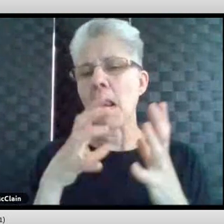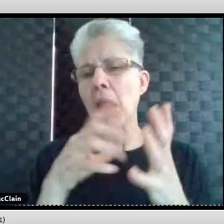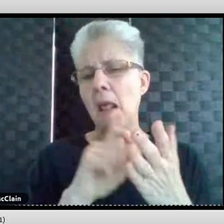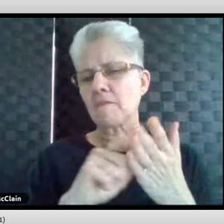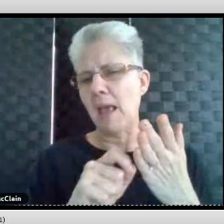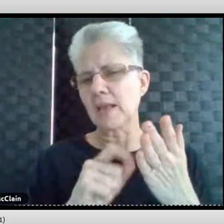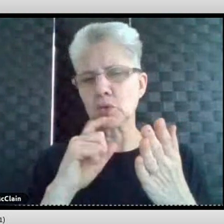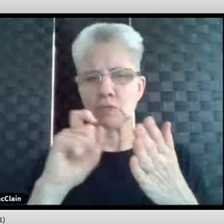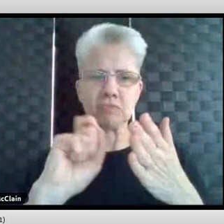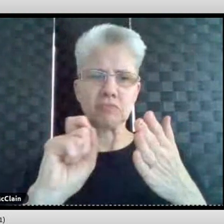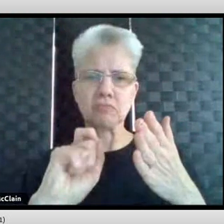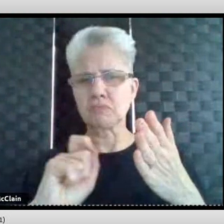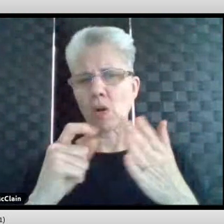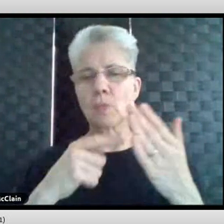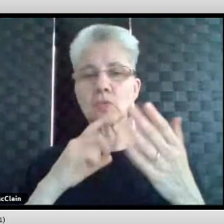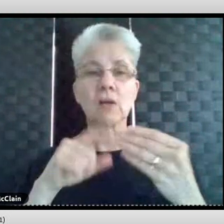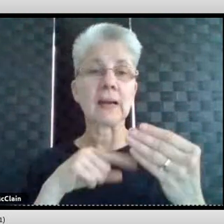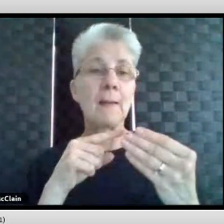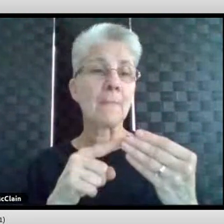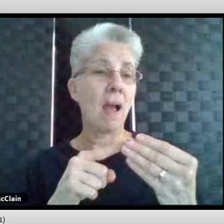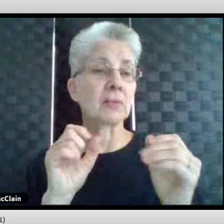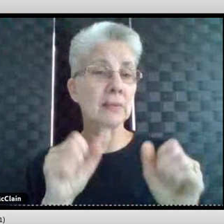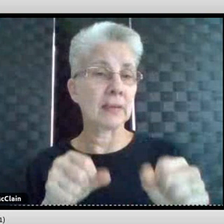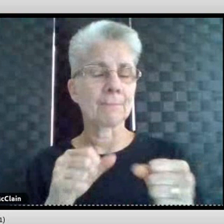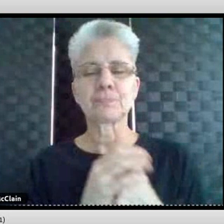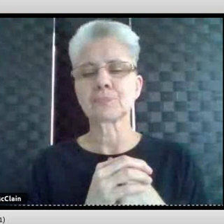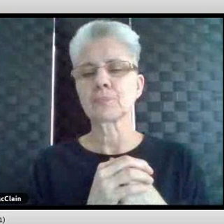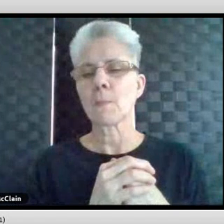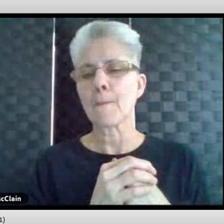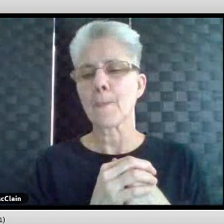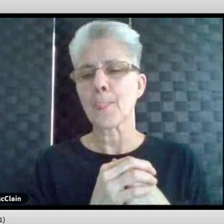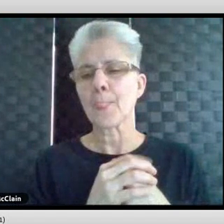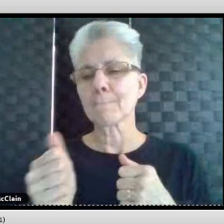there for you to write down what we're talking about. Absolutely, all the things that you're talking about --